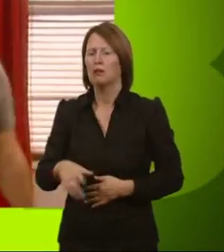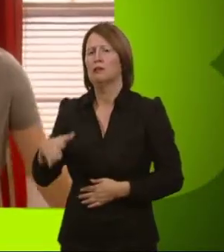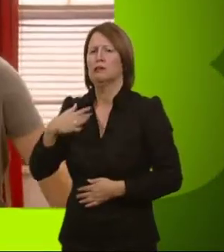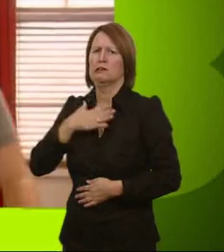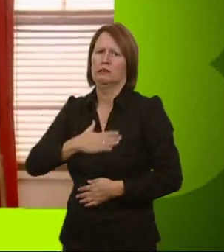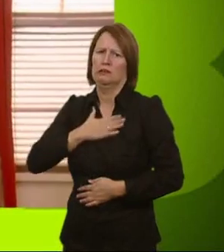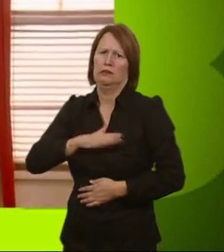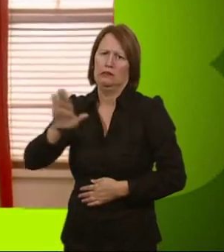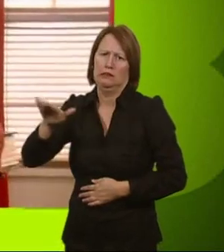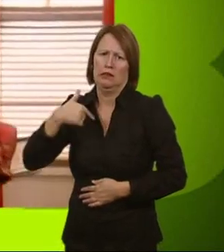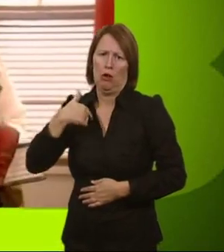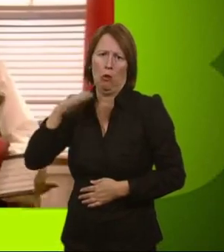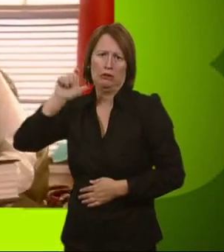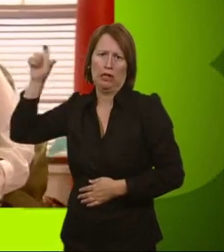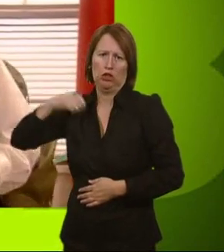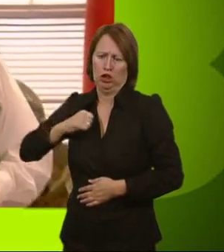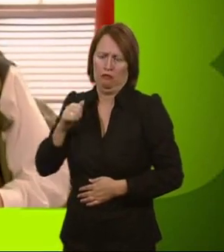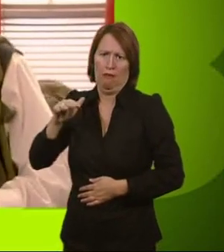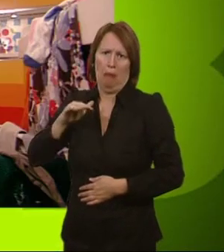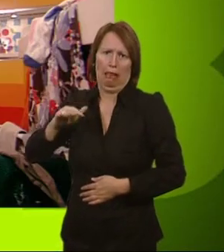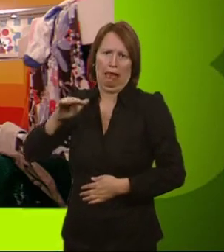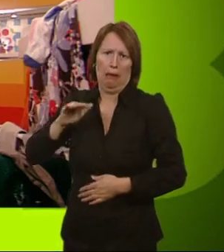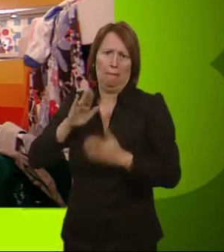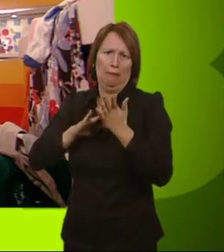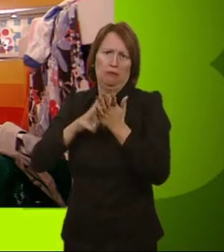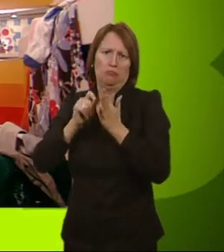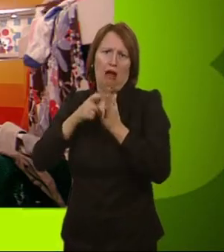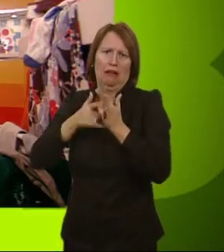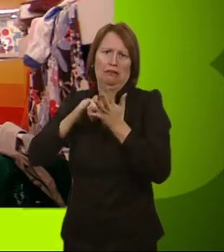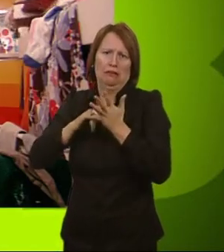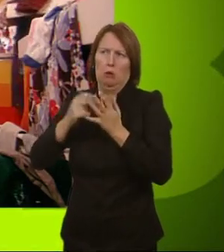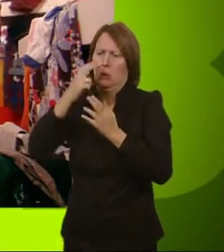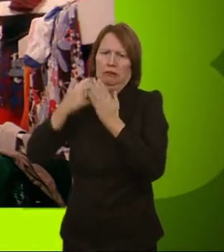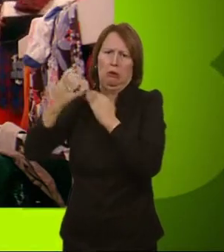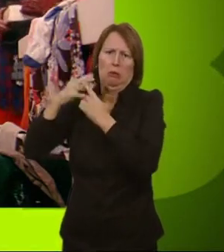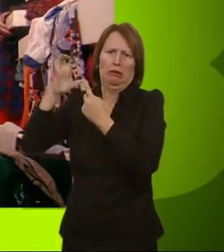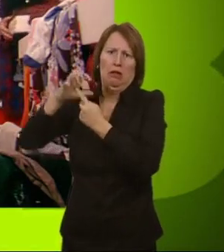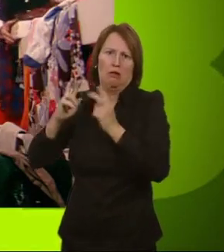been staying at my Scottish relatives the MC pranks in the ancestral home Castle MC prank